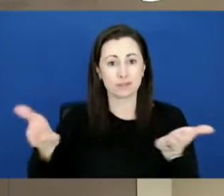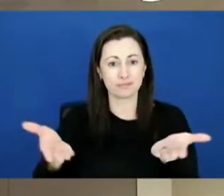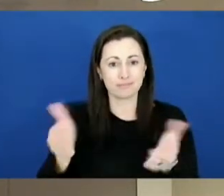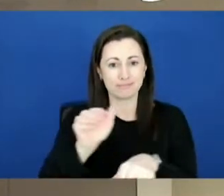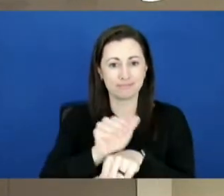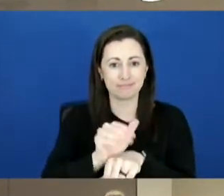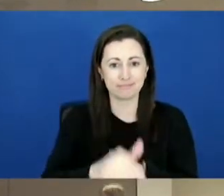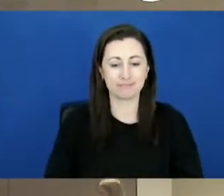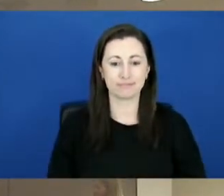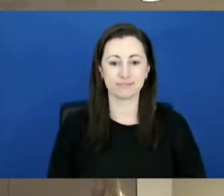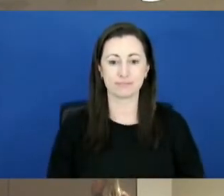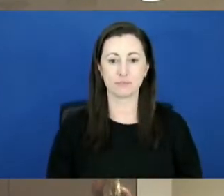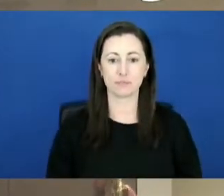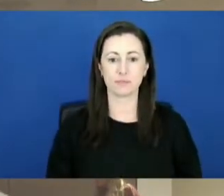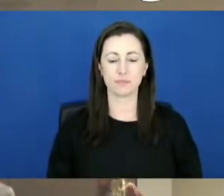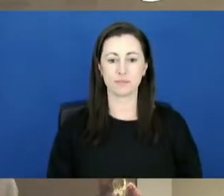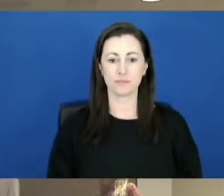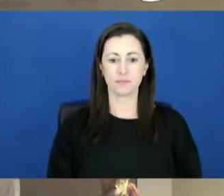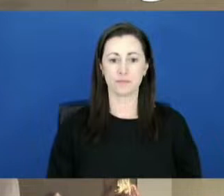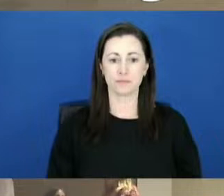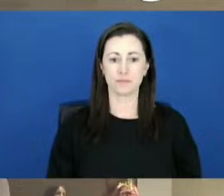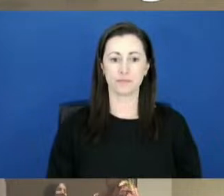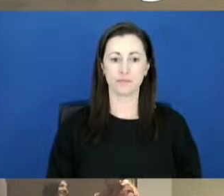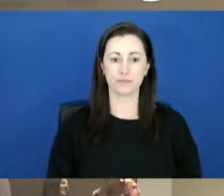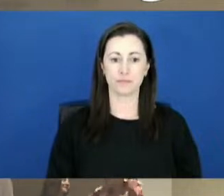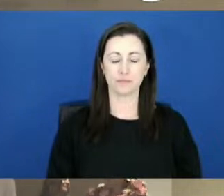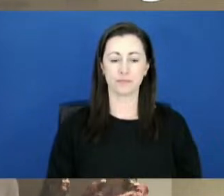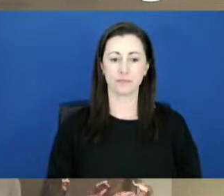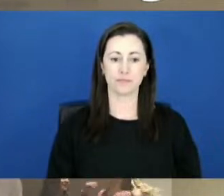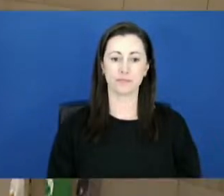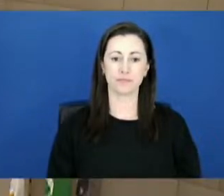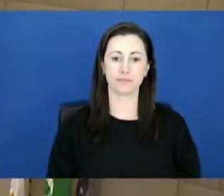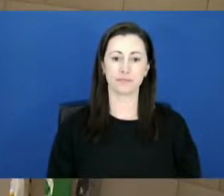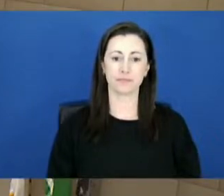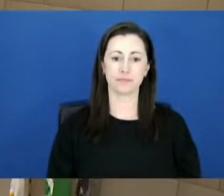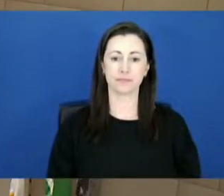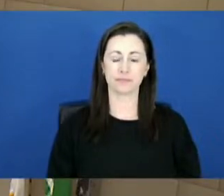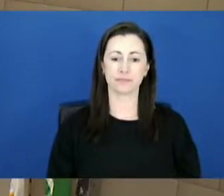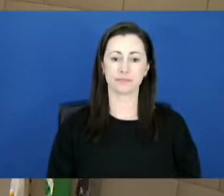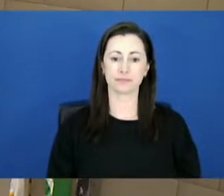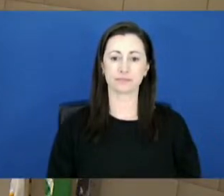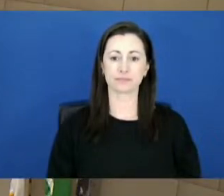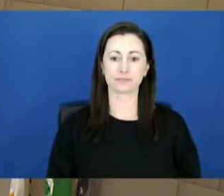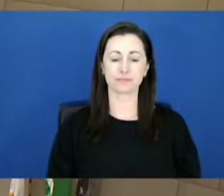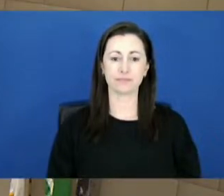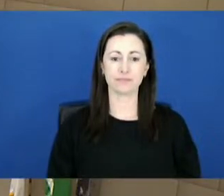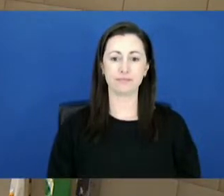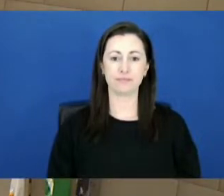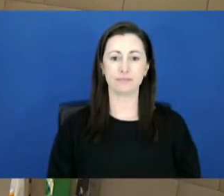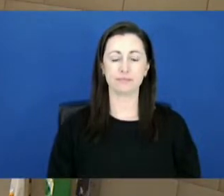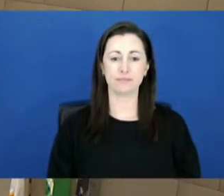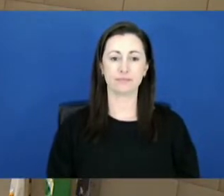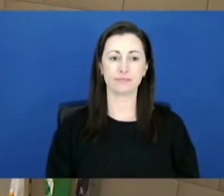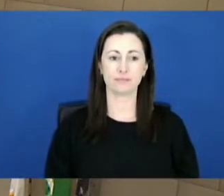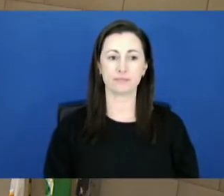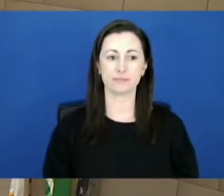WELCOME OUR STUDENTS, OUR